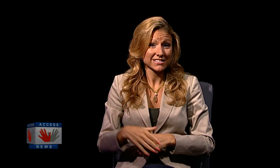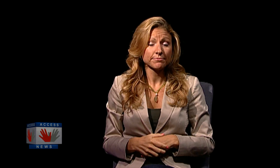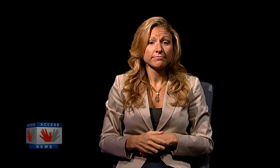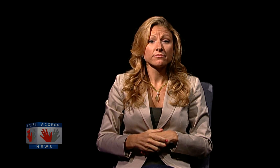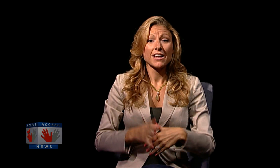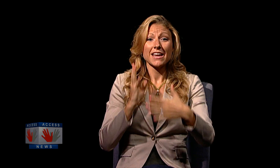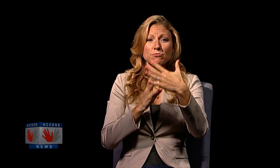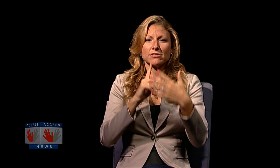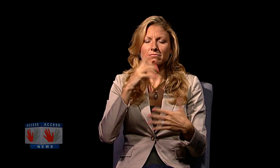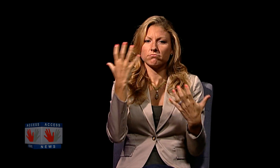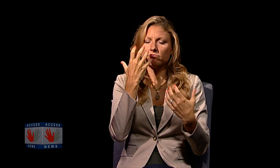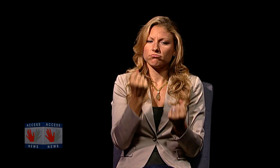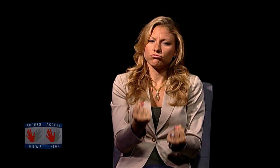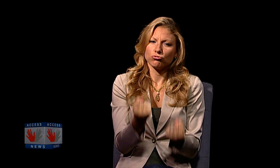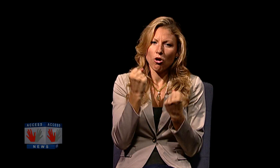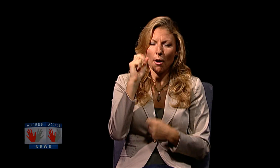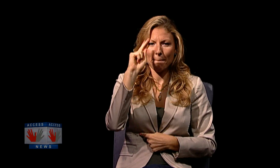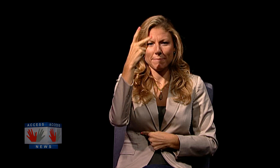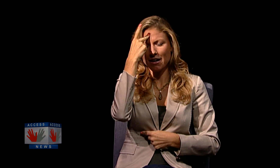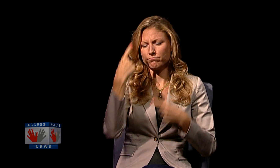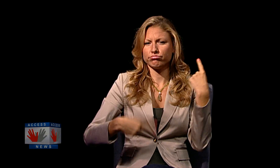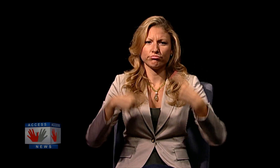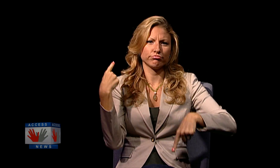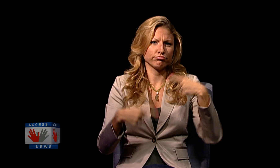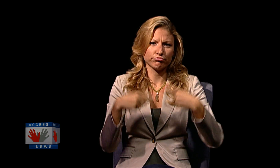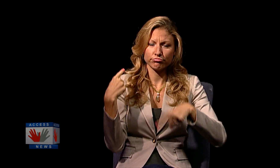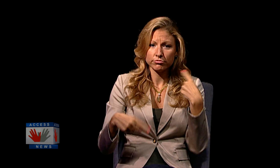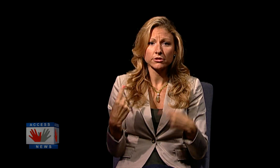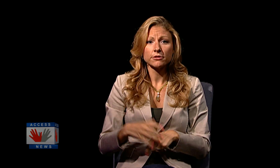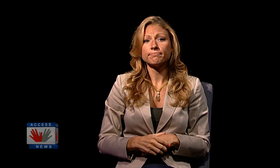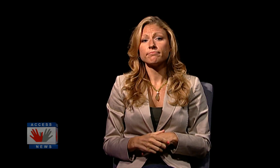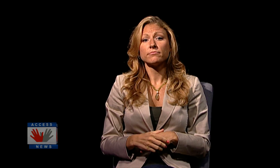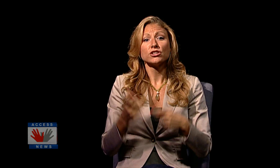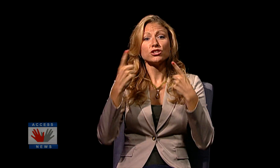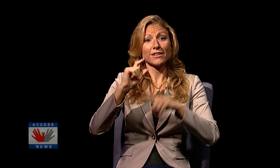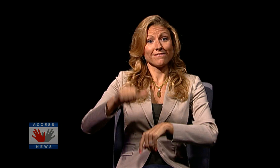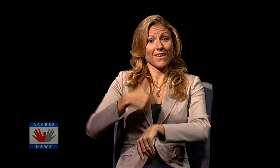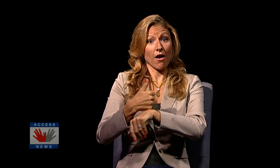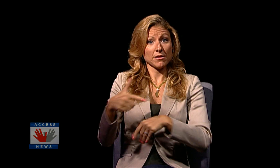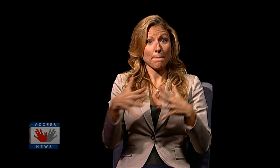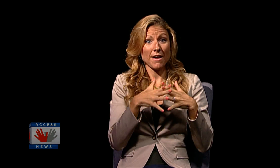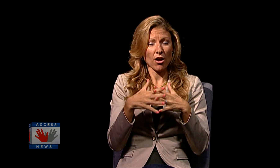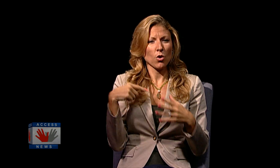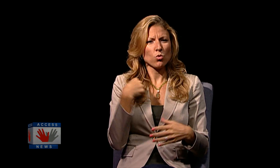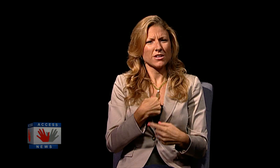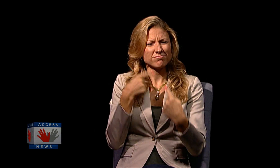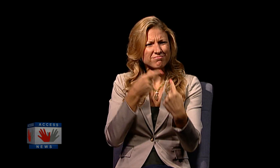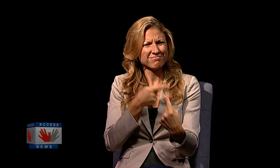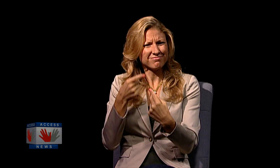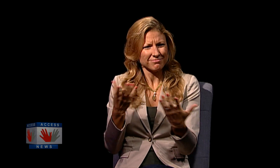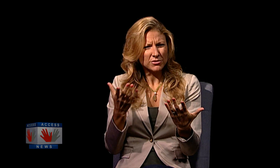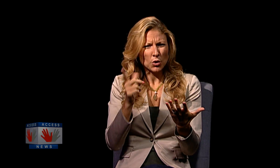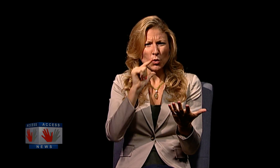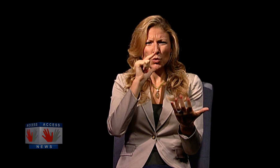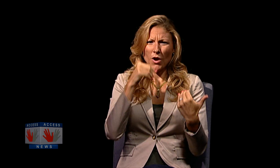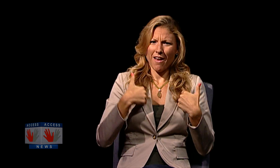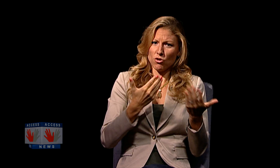IMMIGRATION IS A POWERFUL POLITICALLY CHARGED ISSUE. DURING THE FOUNDING OF AMERICA, WE STRUGGLED WITH WHO SHOULD HAVE